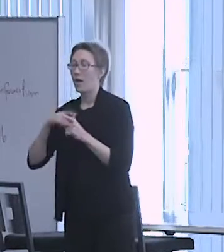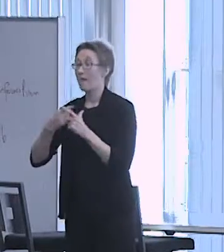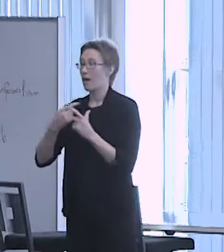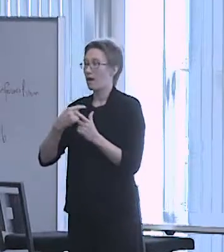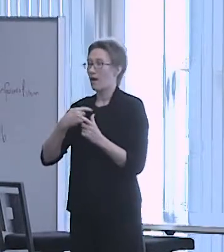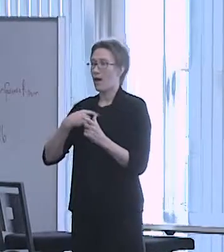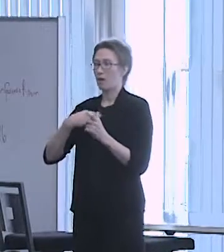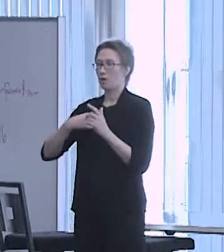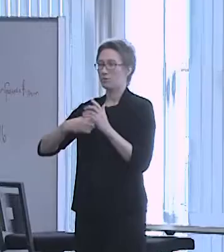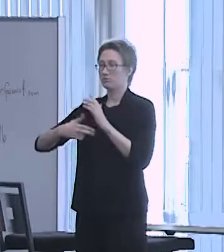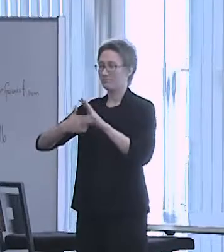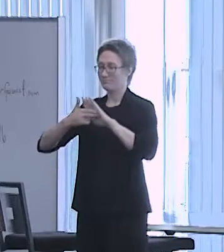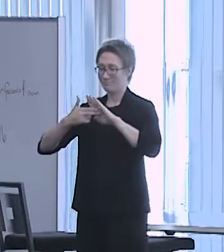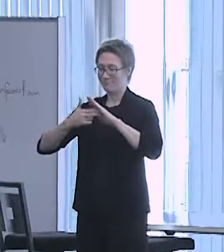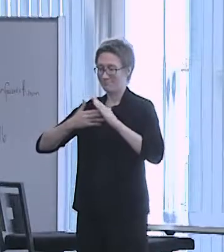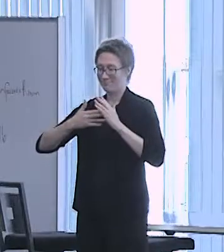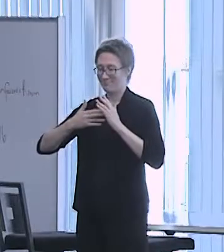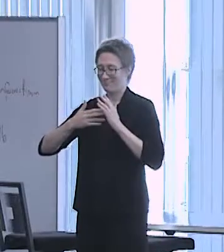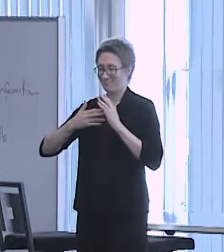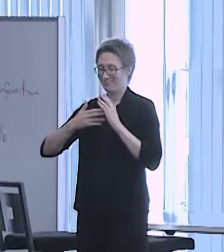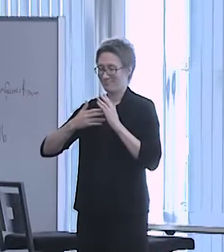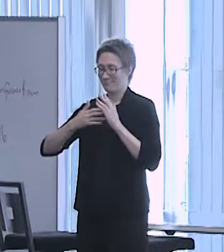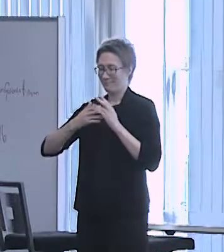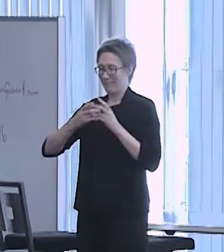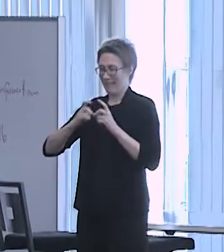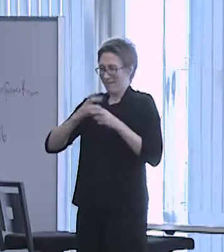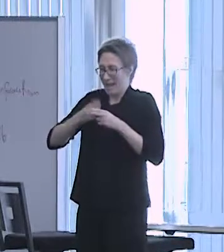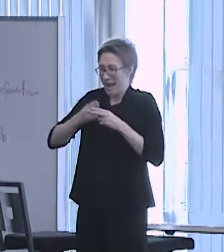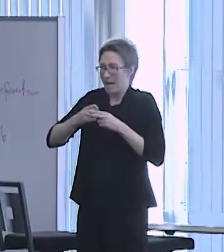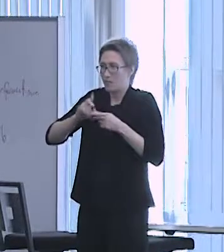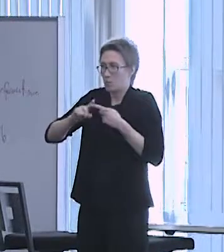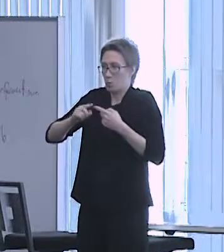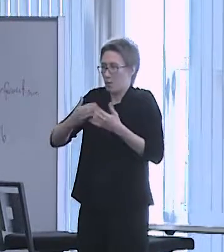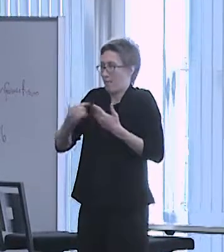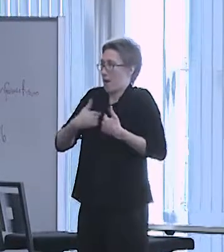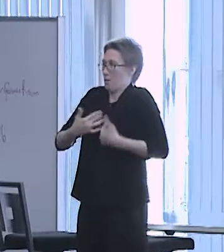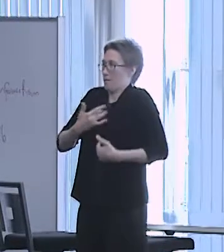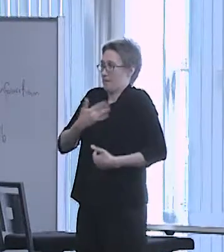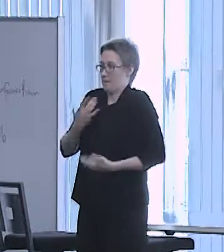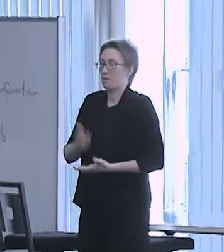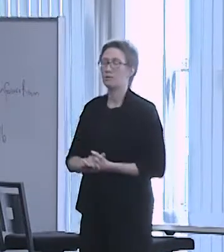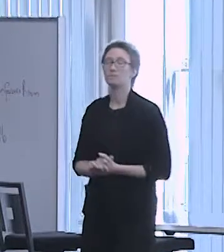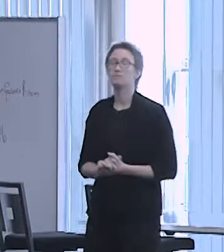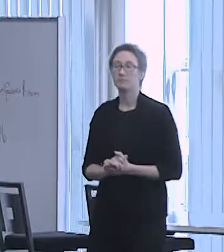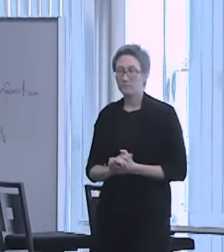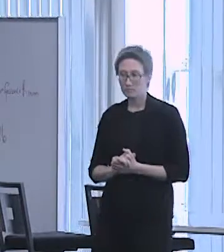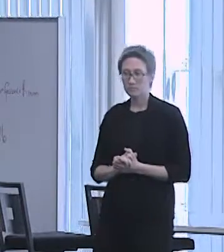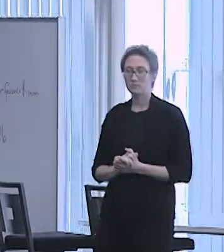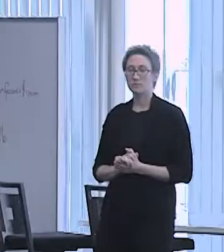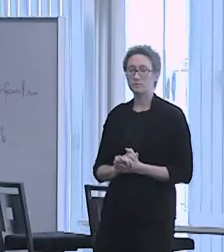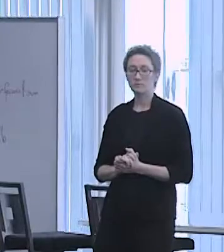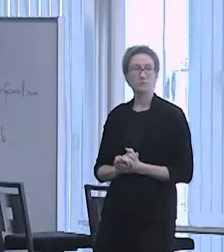I also didn't really feel like I had the ability to really define myself outside of what adults were saying I was. Mostly because I had my self and my identity